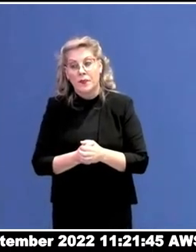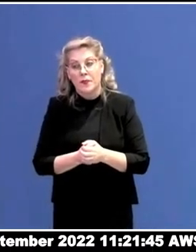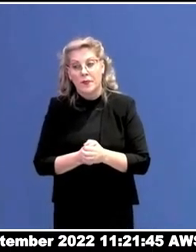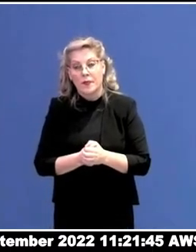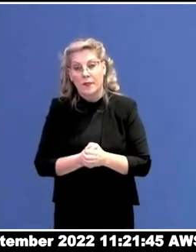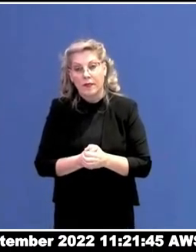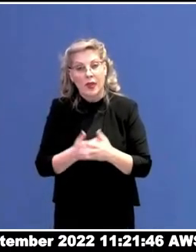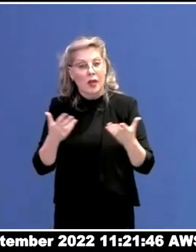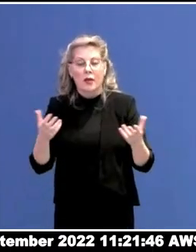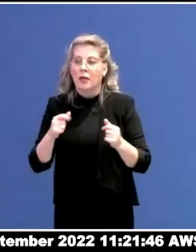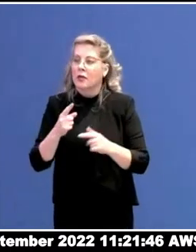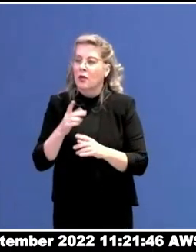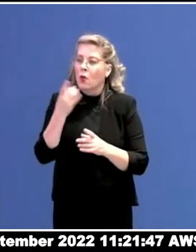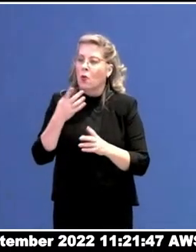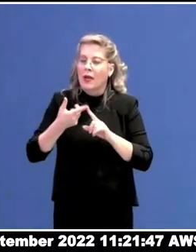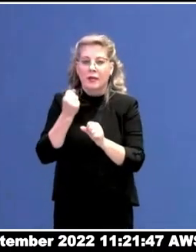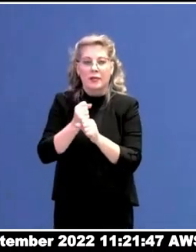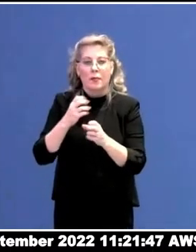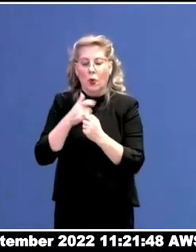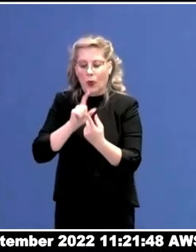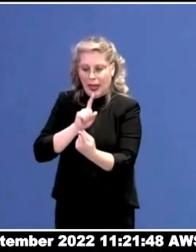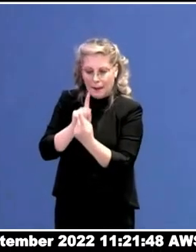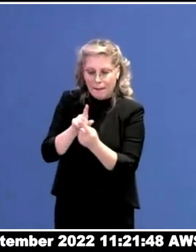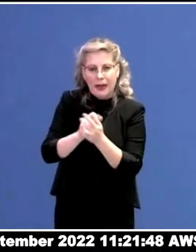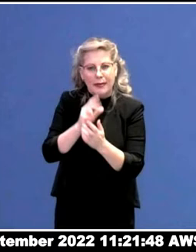with a young Aboriginal man who had self-harmed the very first day that we